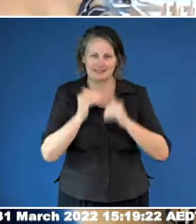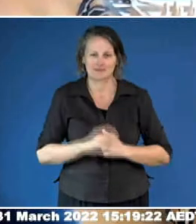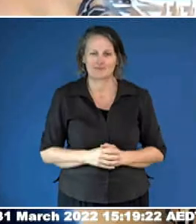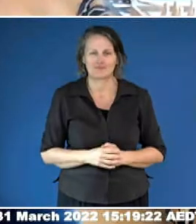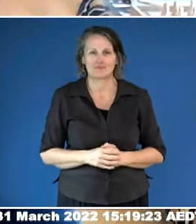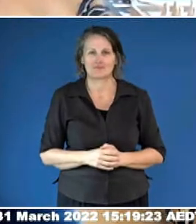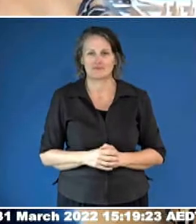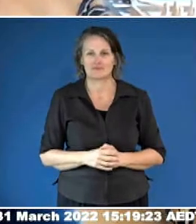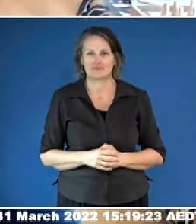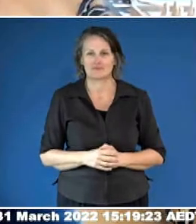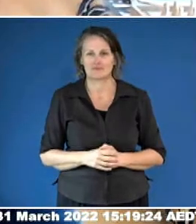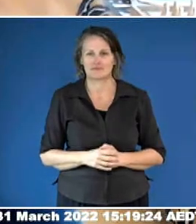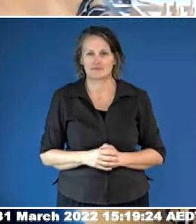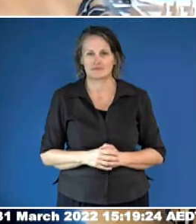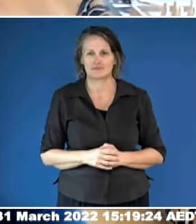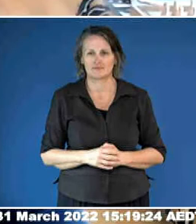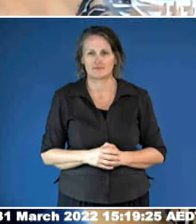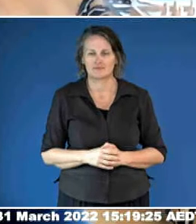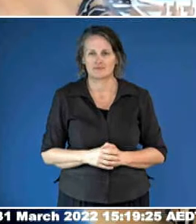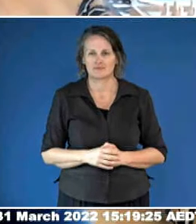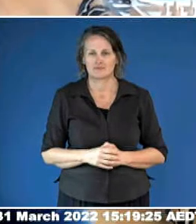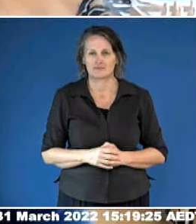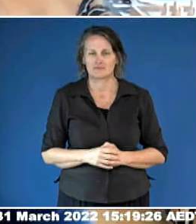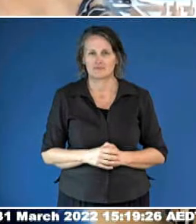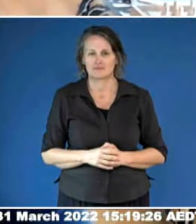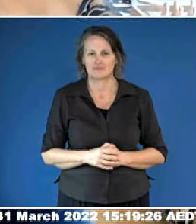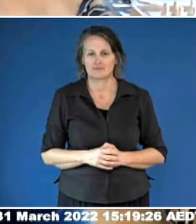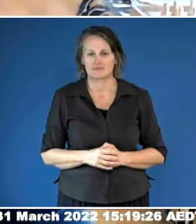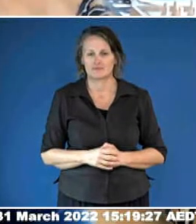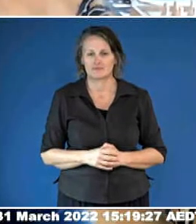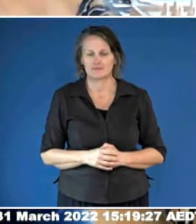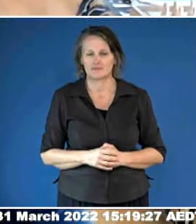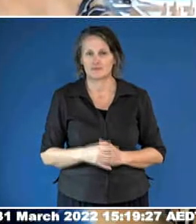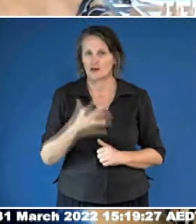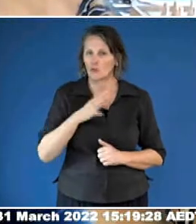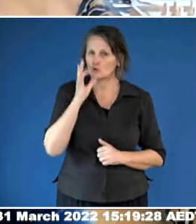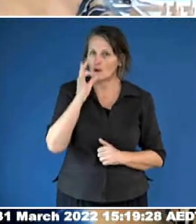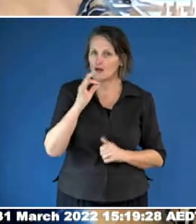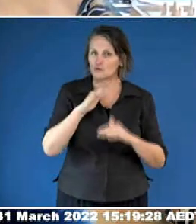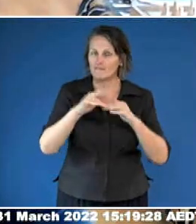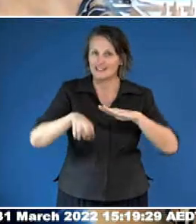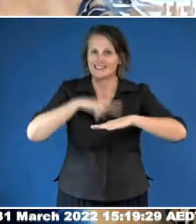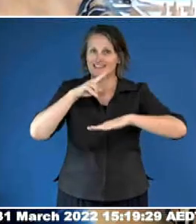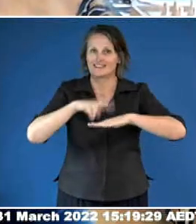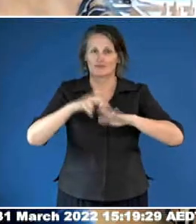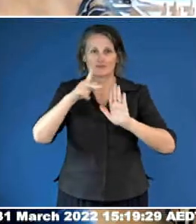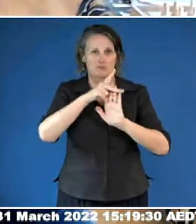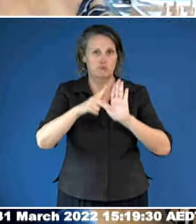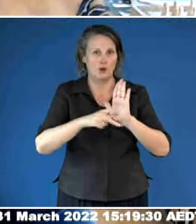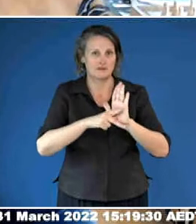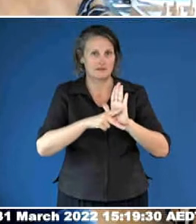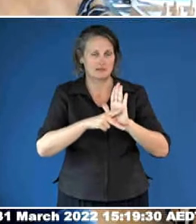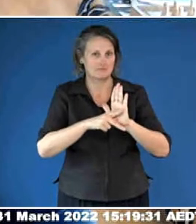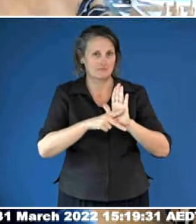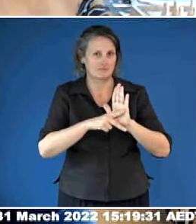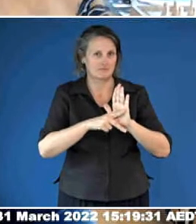But I did want to ask about the national policy instruments on the topic of violence